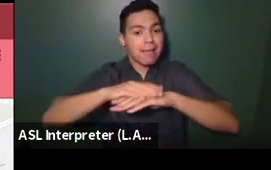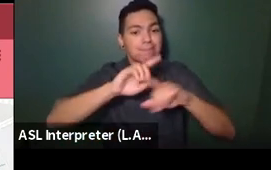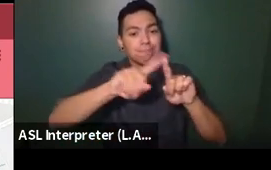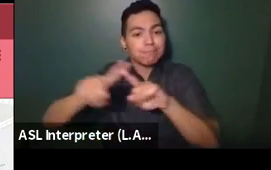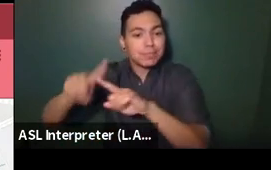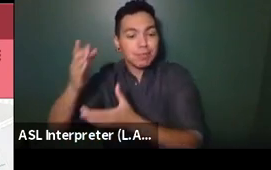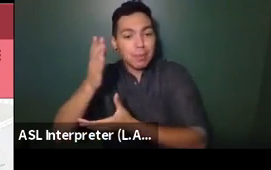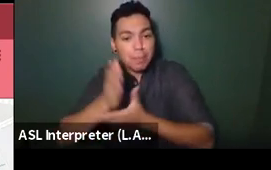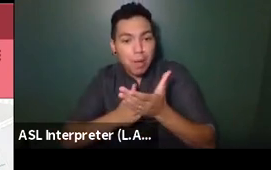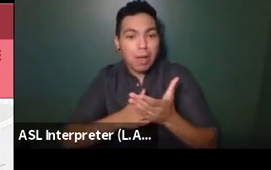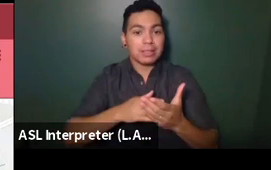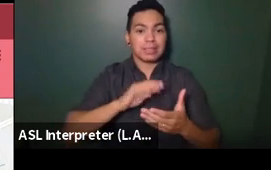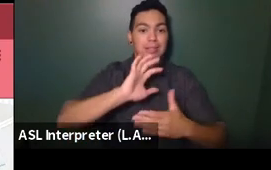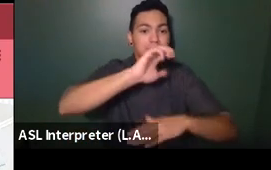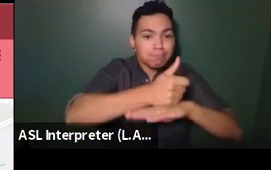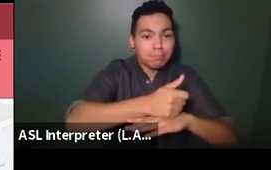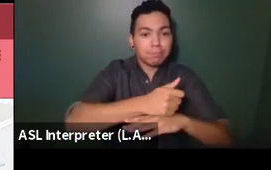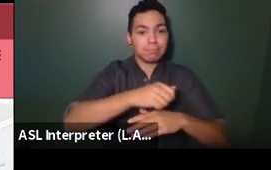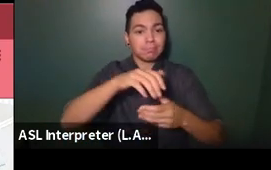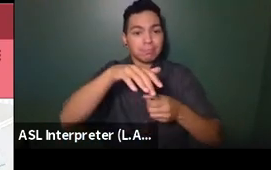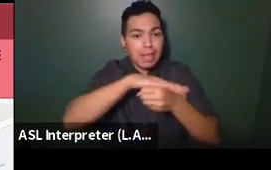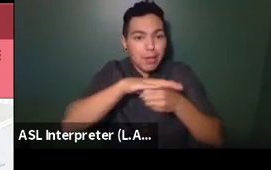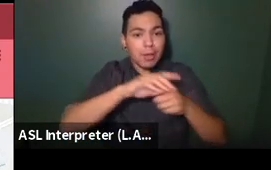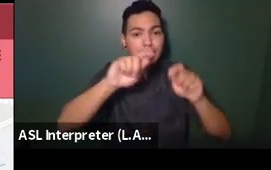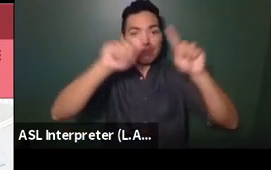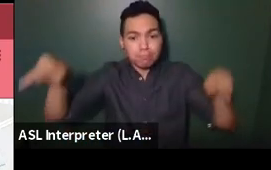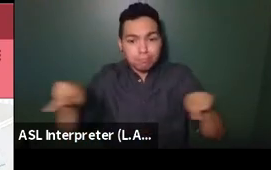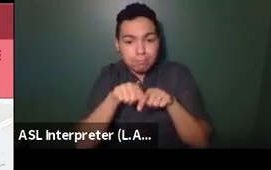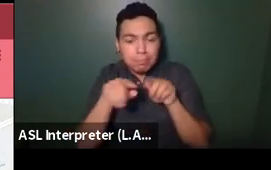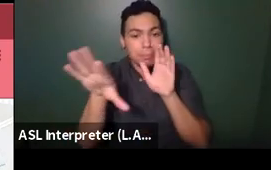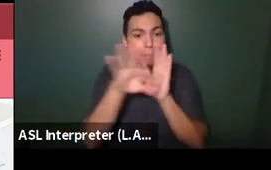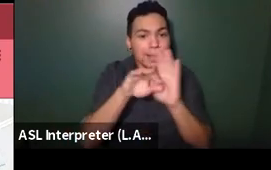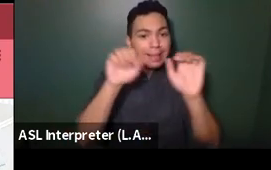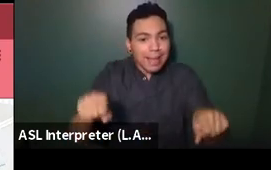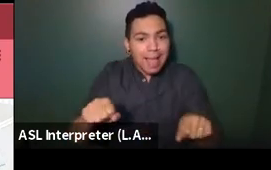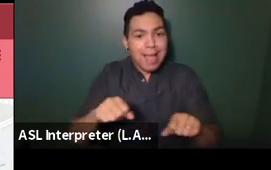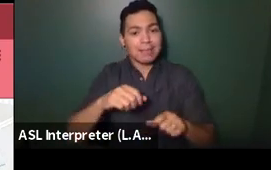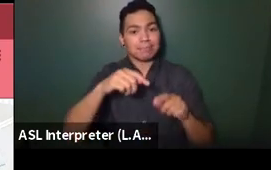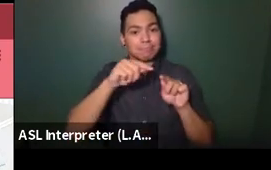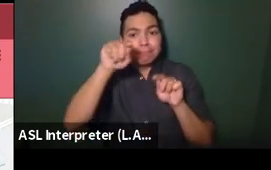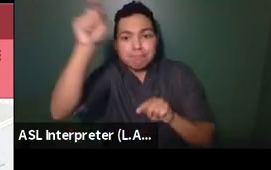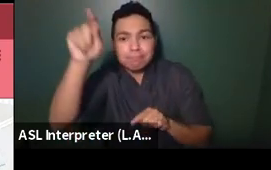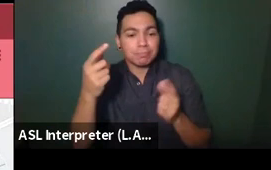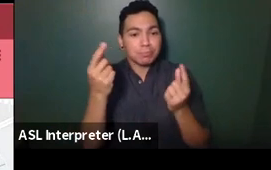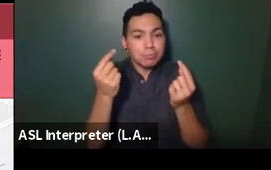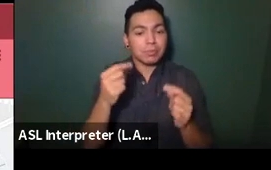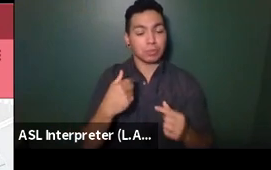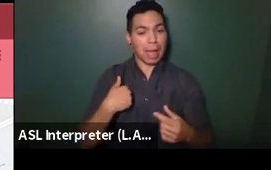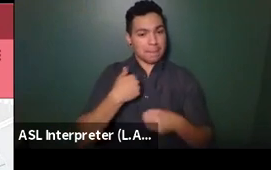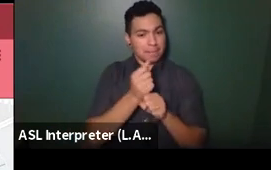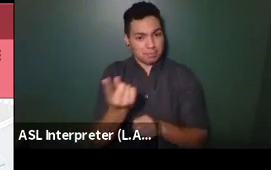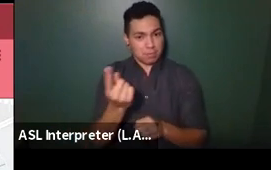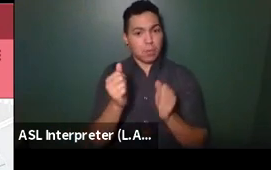Katherine Livick - ESD 112: And it's a it's a pretty fun tool. So this is a map that I had made that shows some little landmarks in Vancouver that I like.